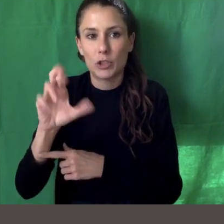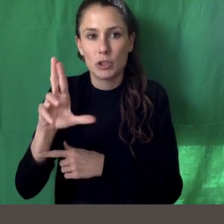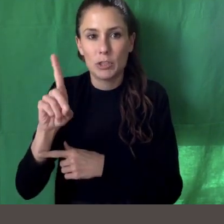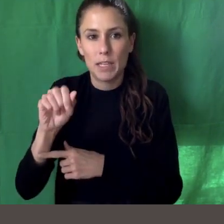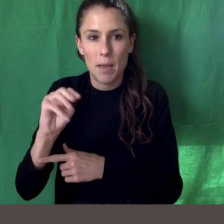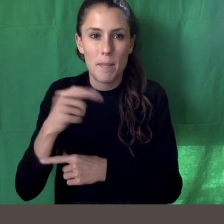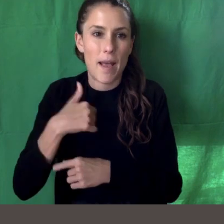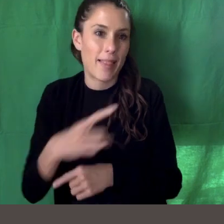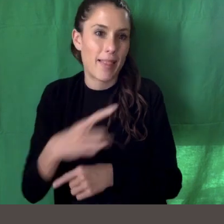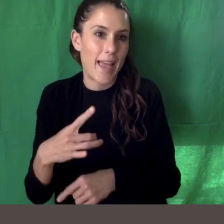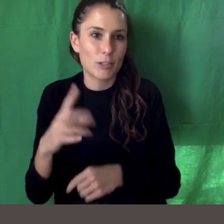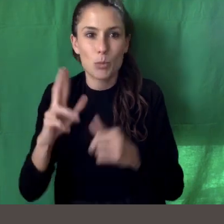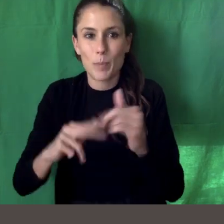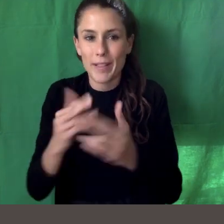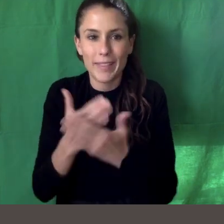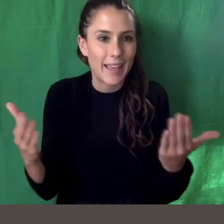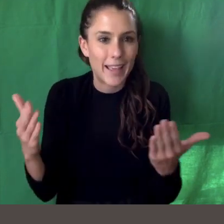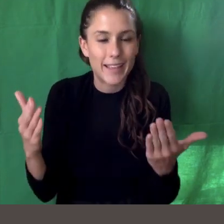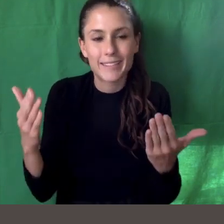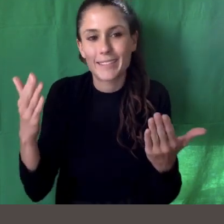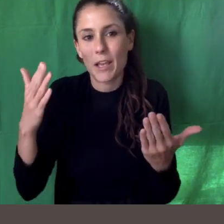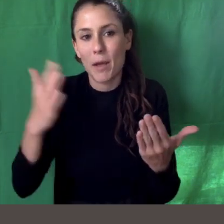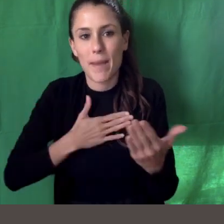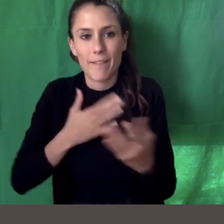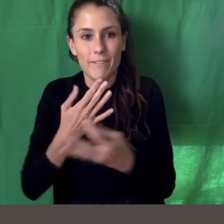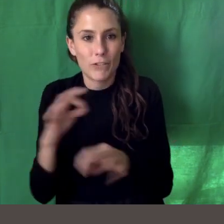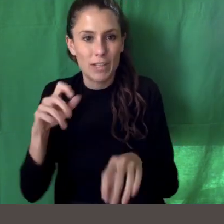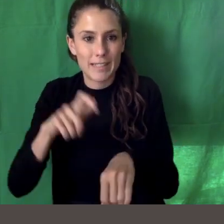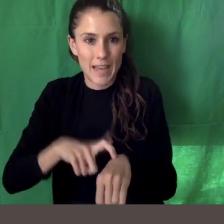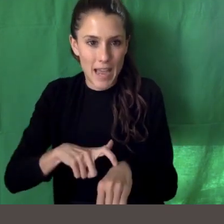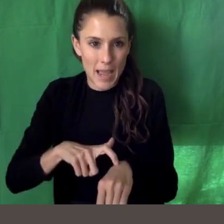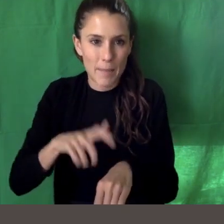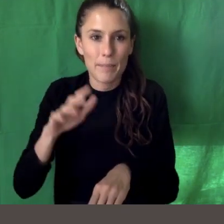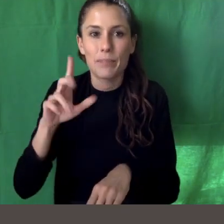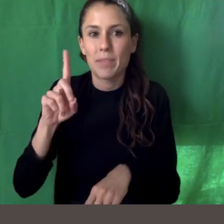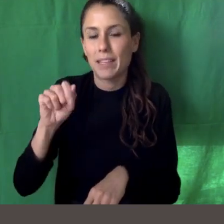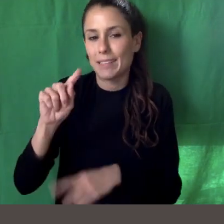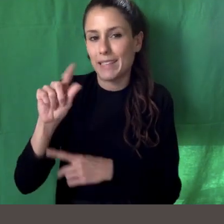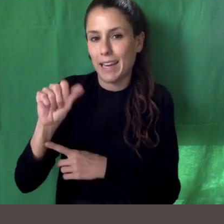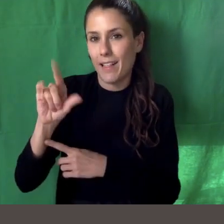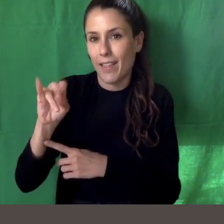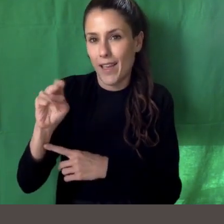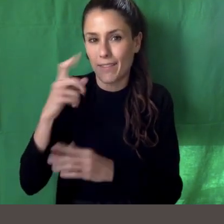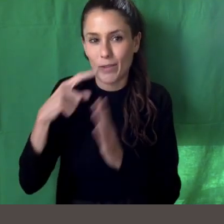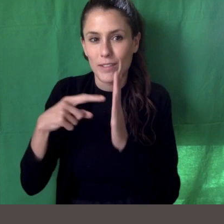and I like building stuff on the side, my latest project being Dataline. You can also find me on